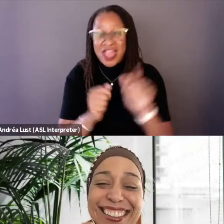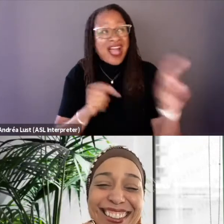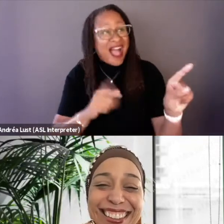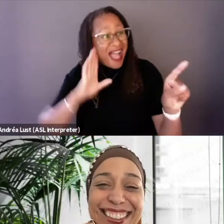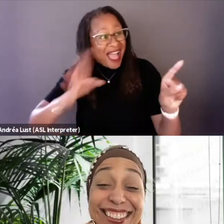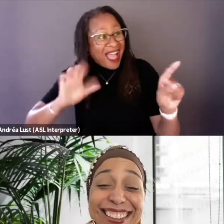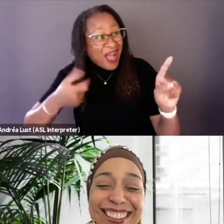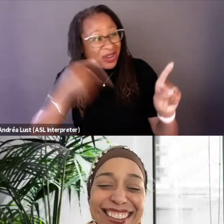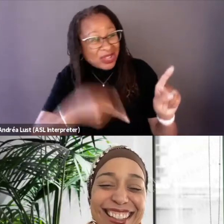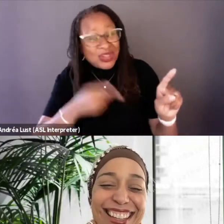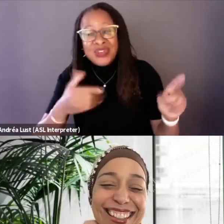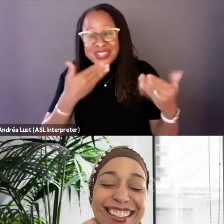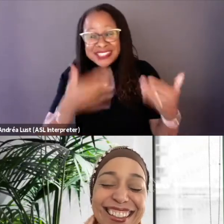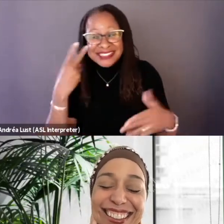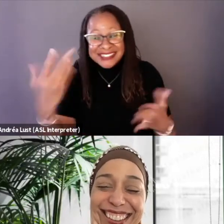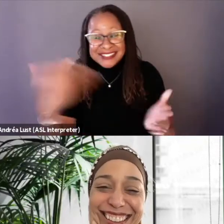It was like that.